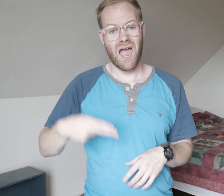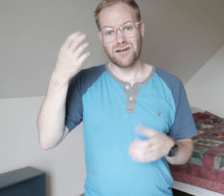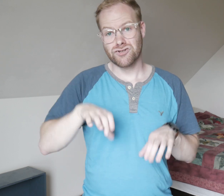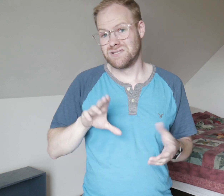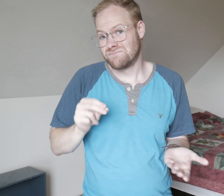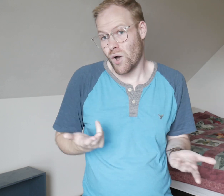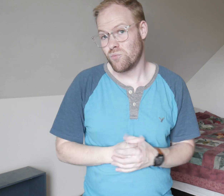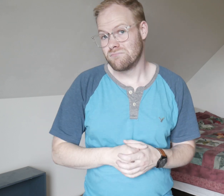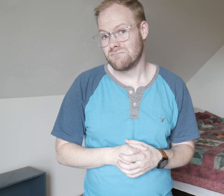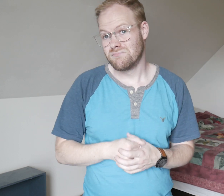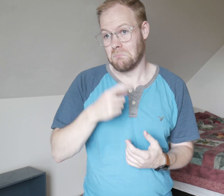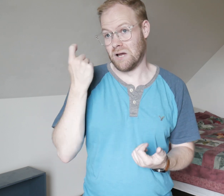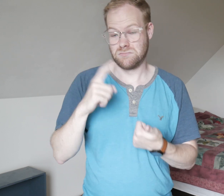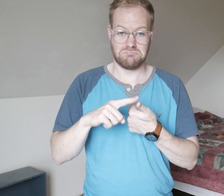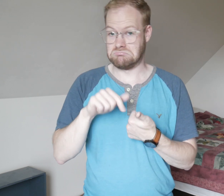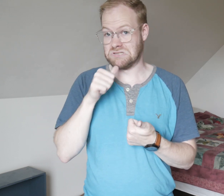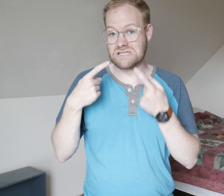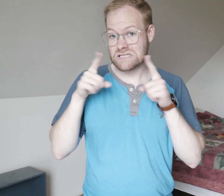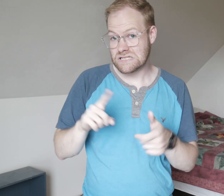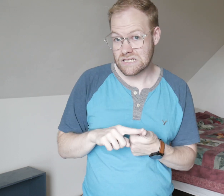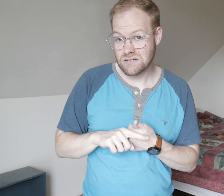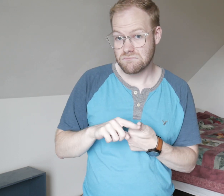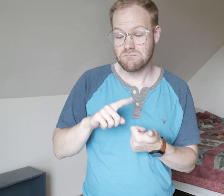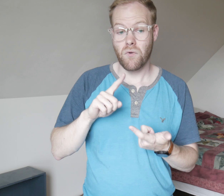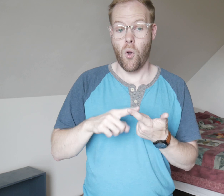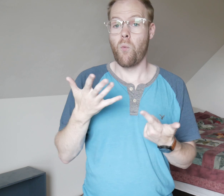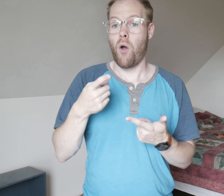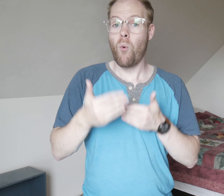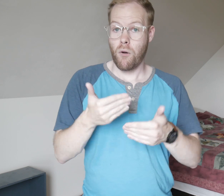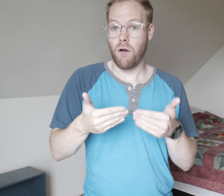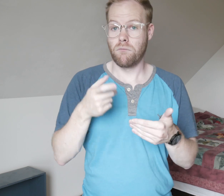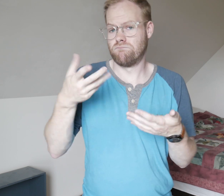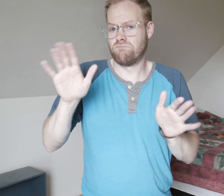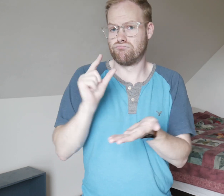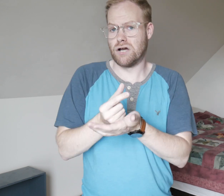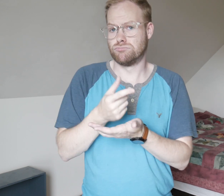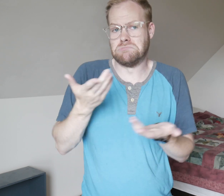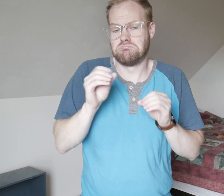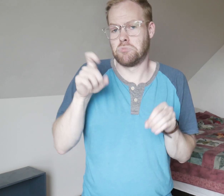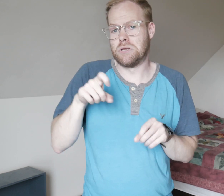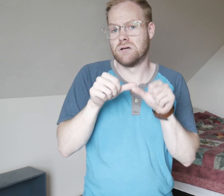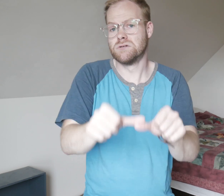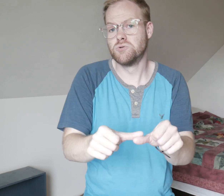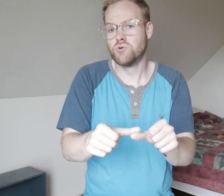High chances are no. Because it didn't succeed, or with what you did, but you graduated so there's no need to continue.